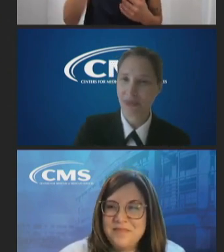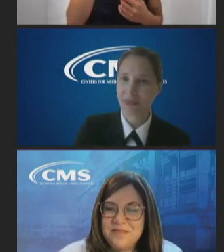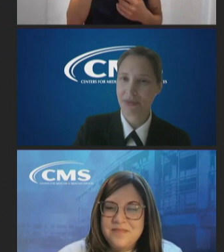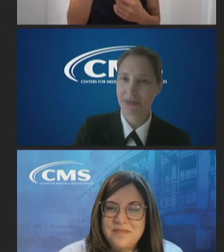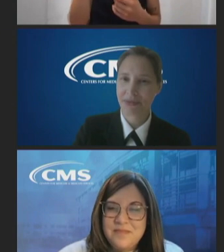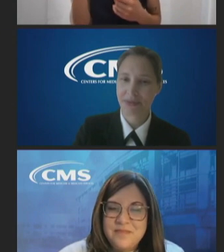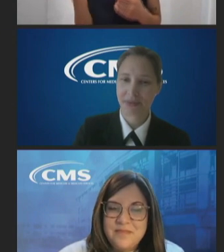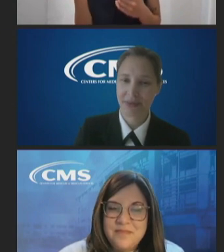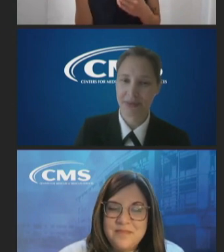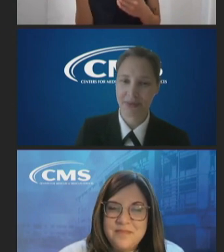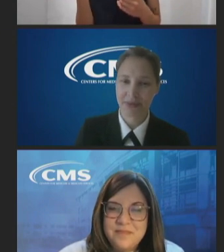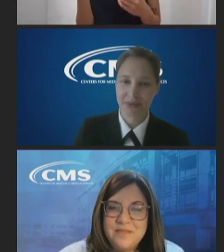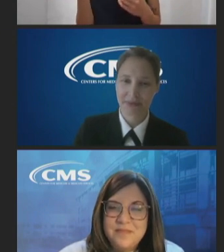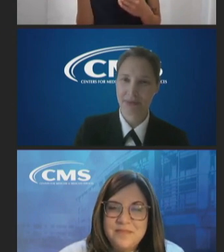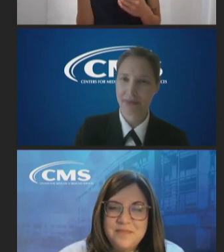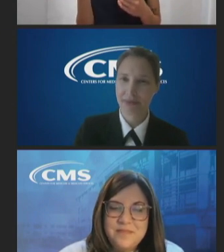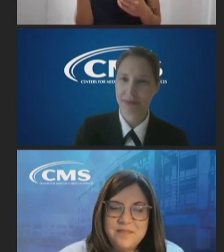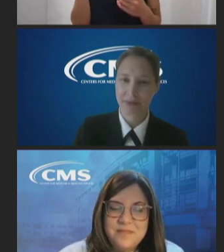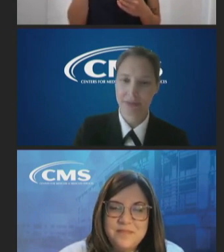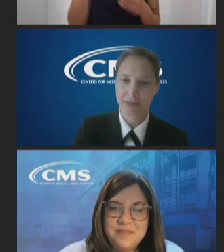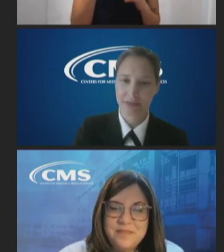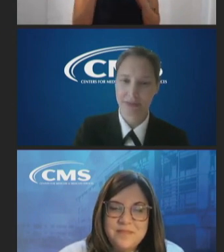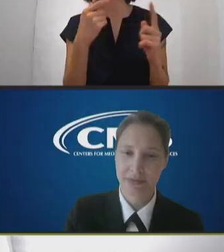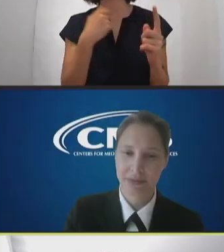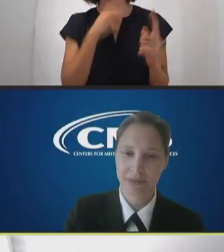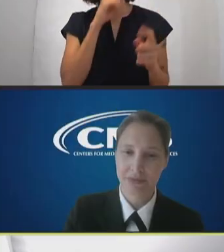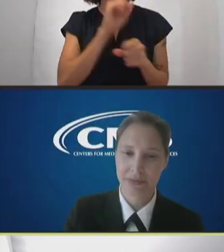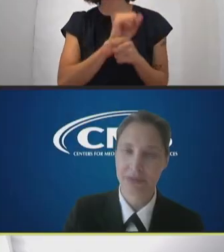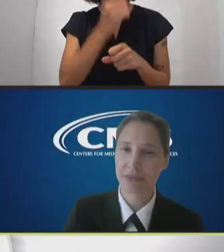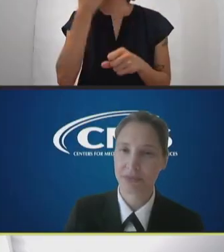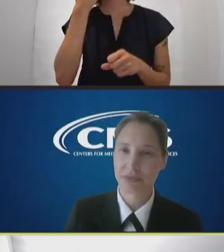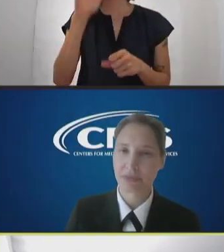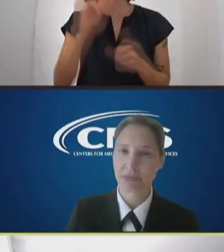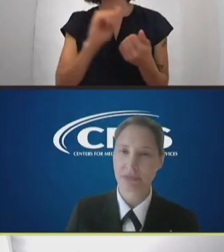But I actually don't know that -- how this works. But you're absolutely right,